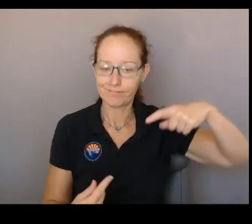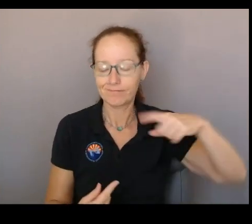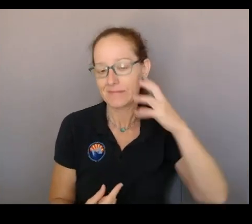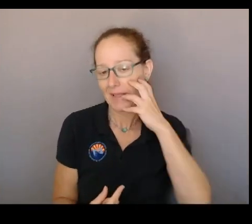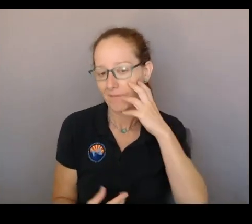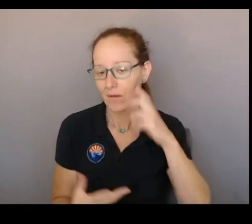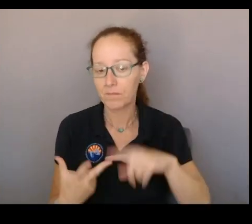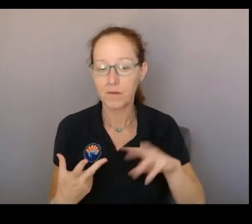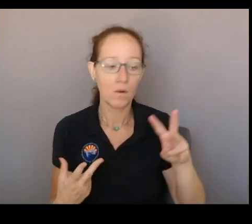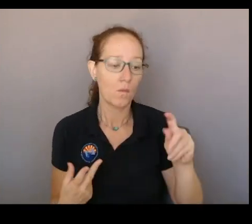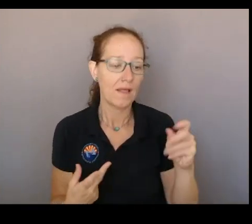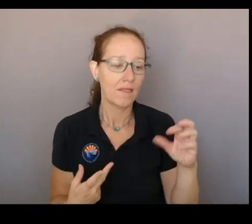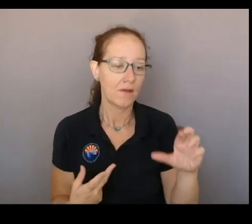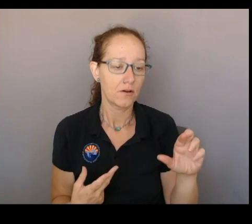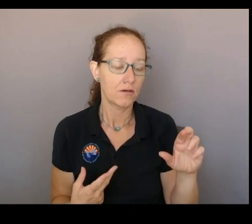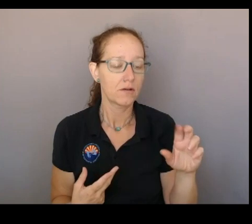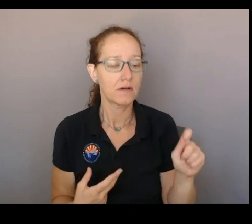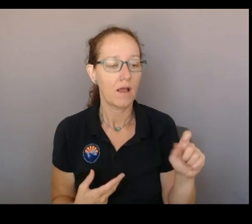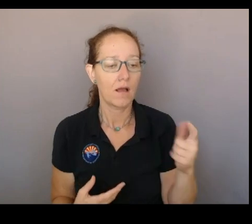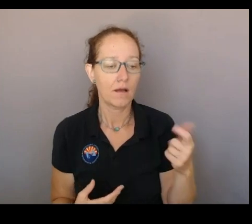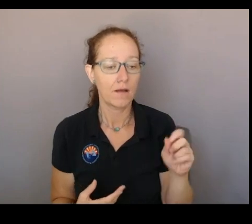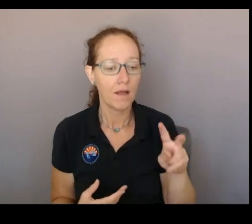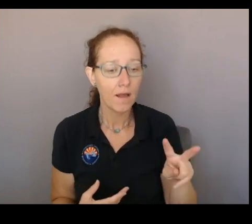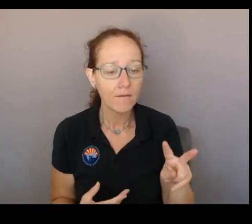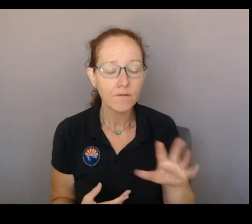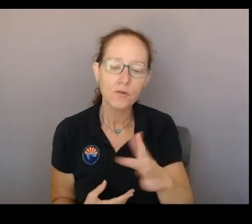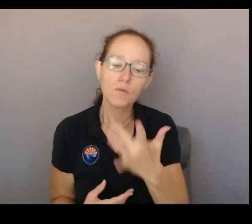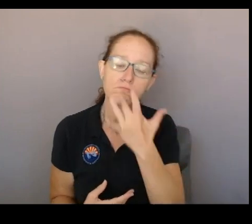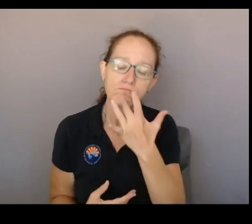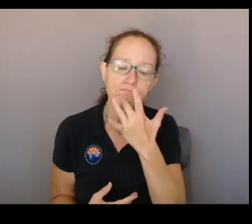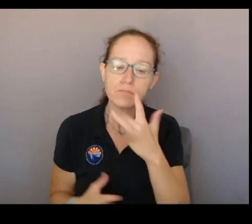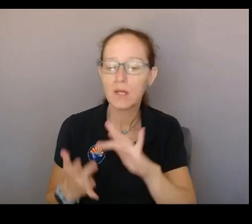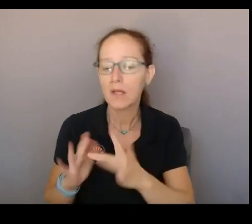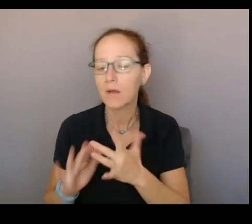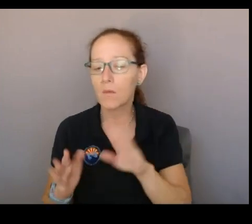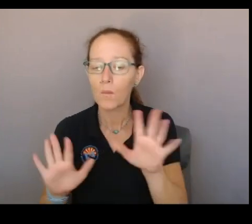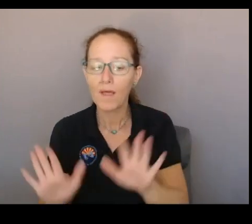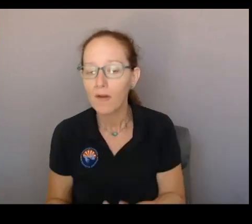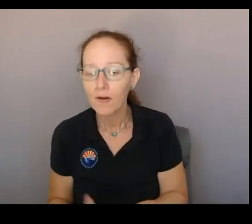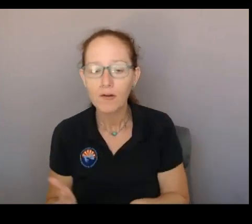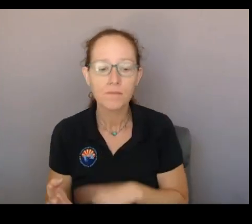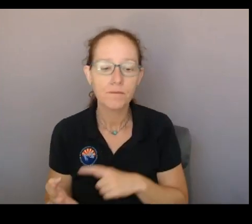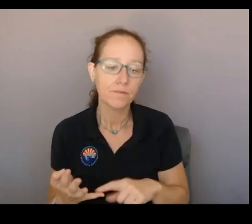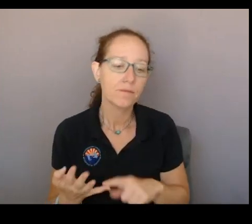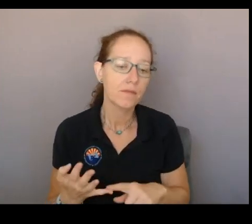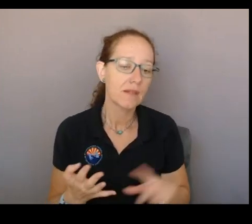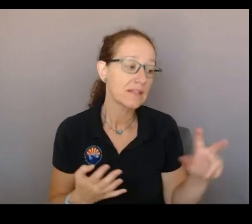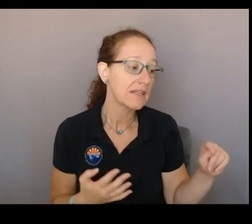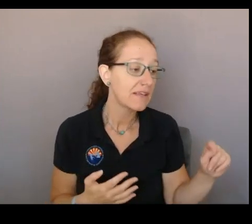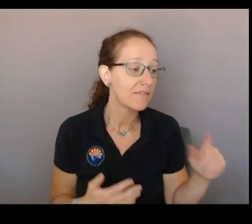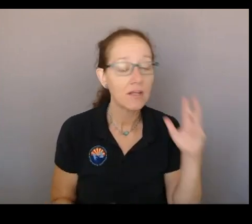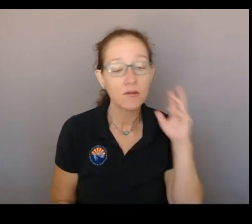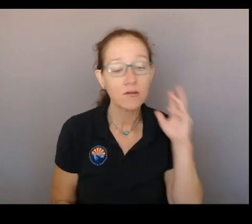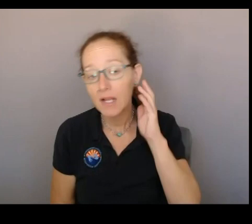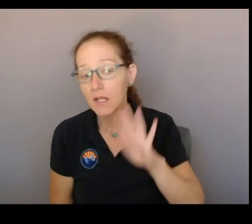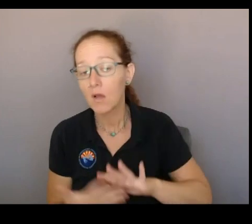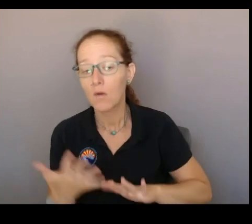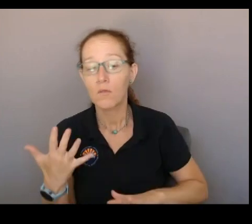weather, local TV and radio, and just friends and coworkers can also get you that warning if you are unable to get it